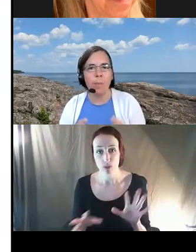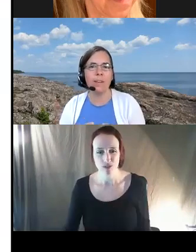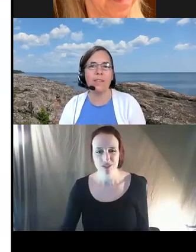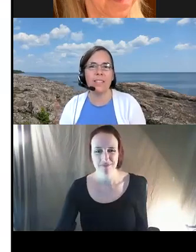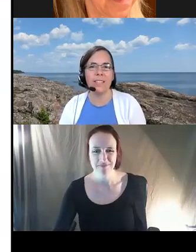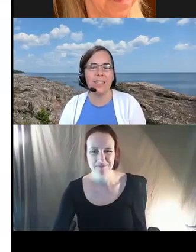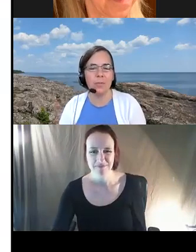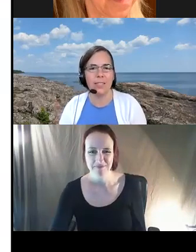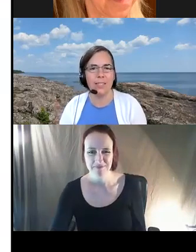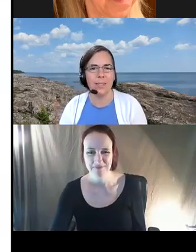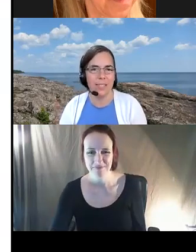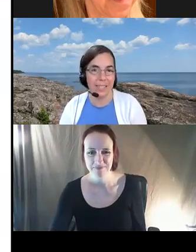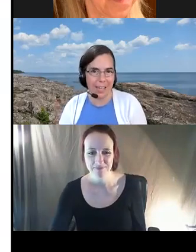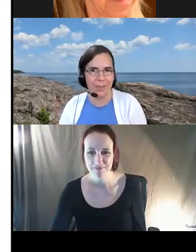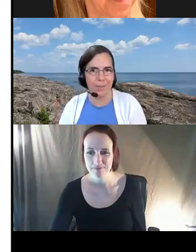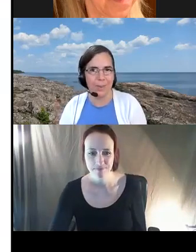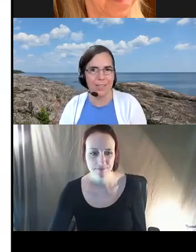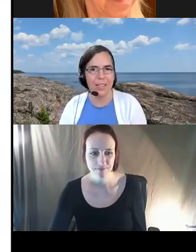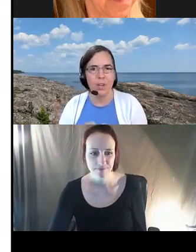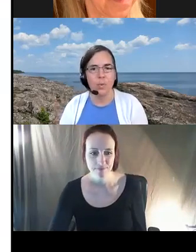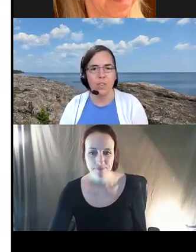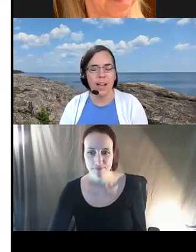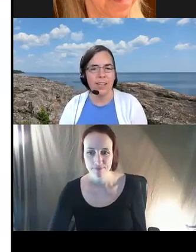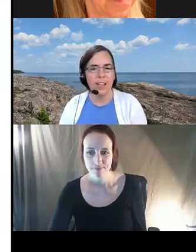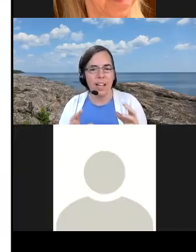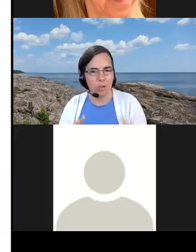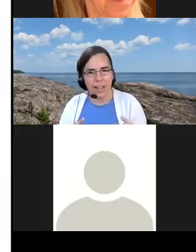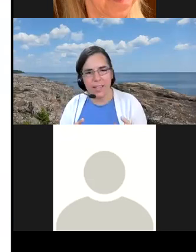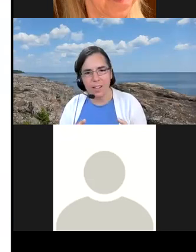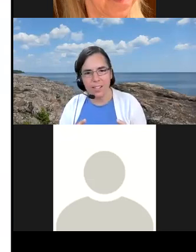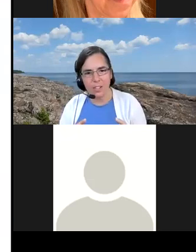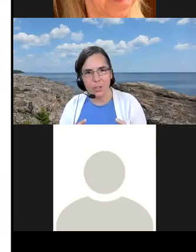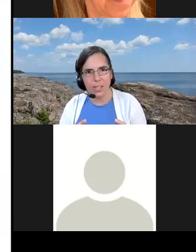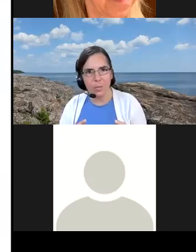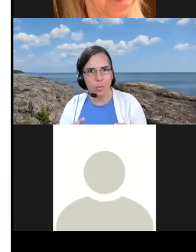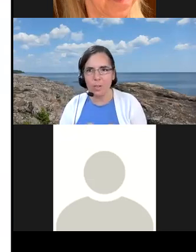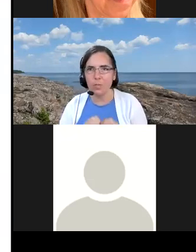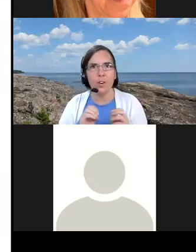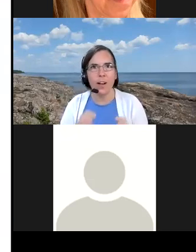all part of this ecosystem together, right? We have got a triangle on the screen that "works for